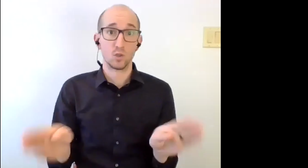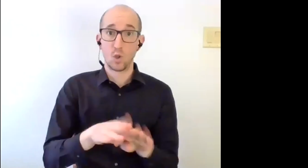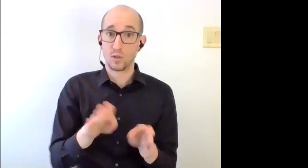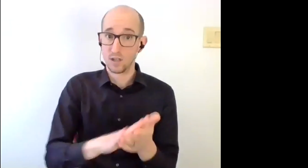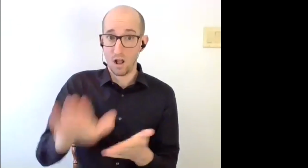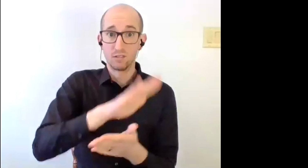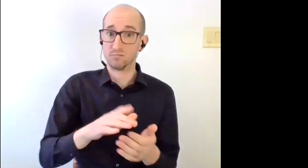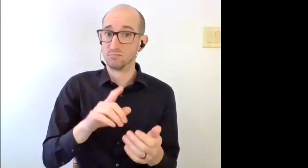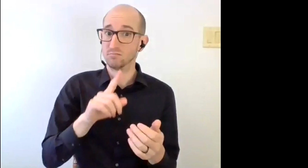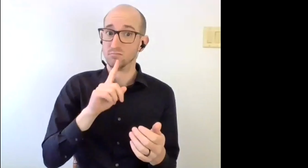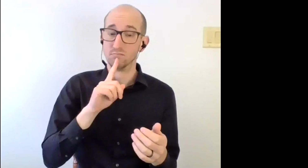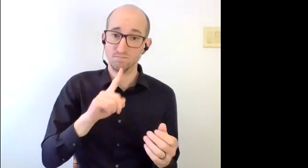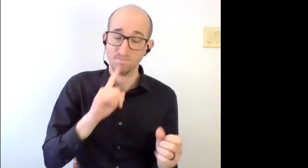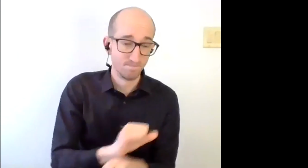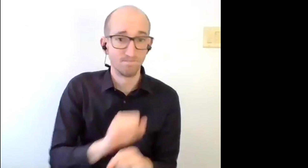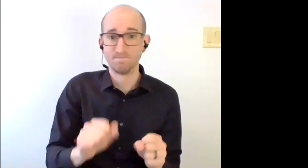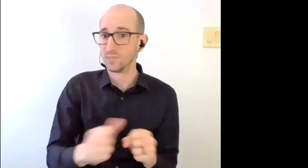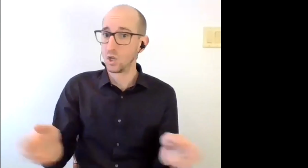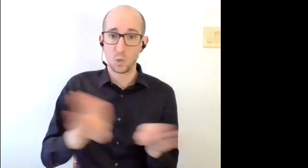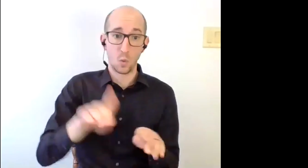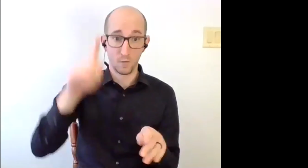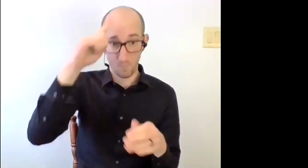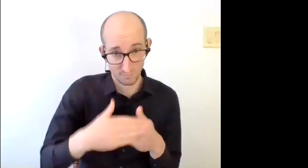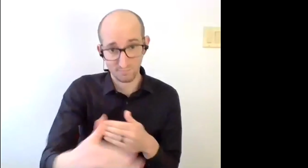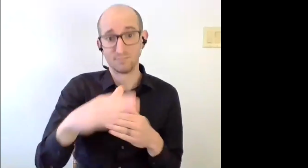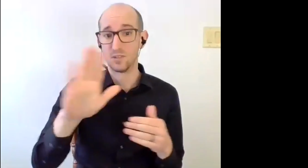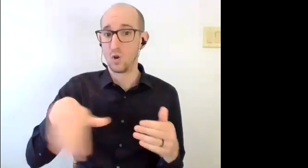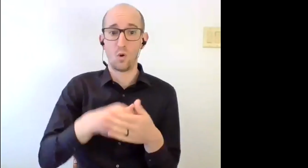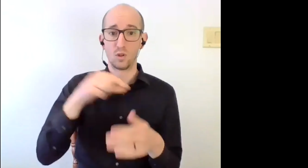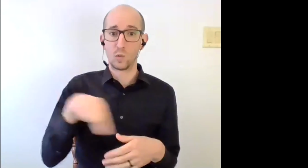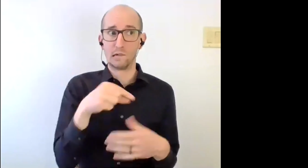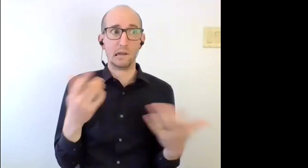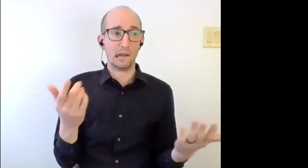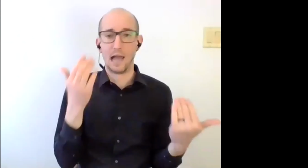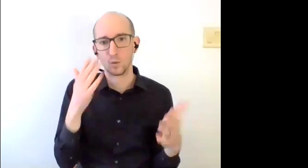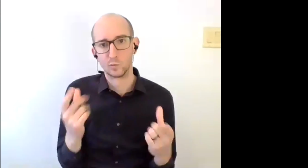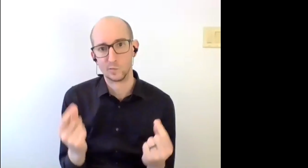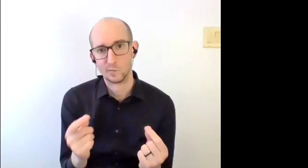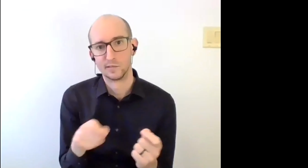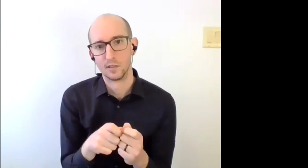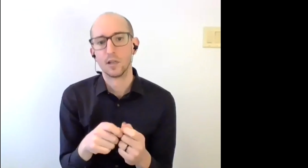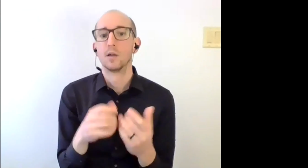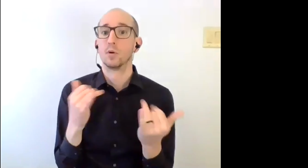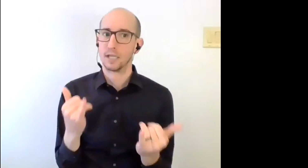solution to it. I don't know what we would do if we had to